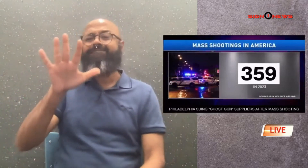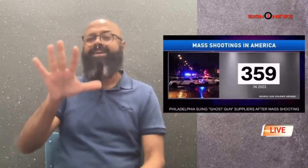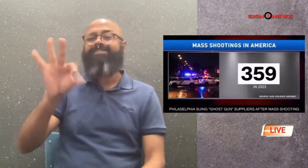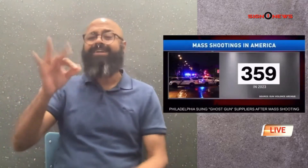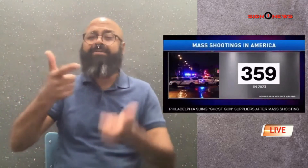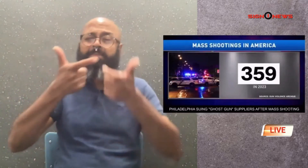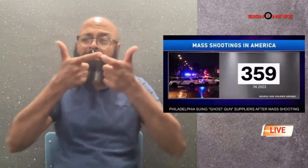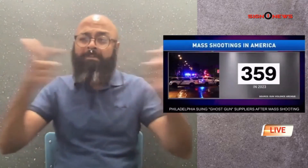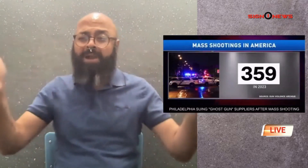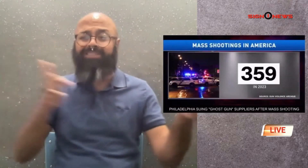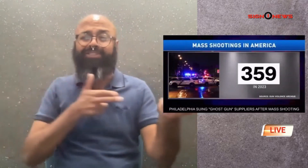so far this year.